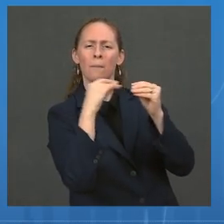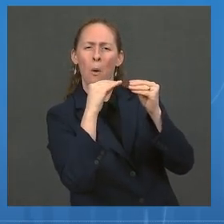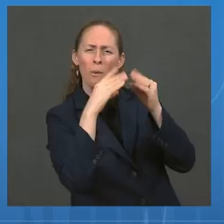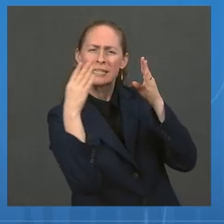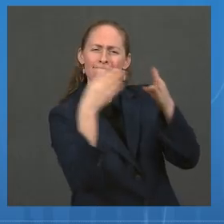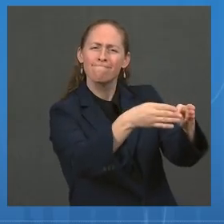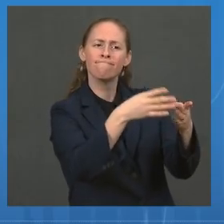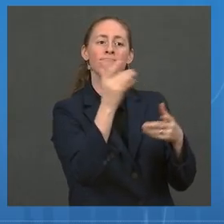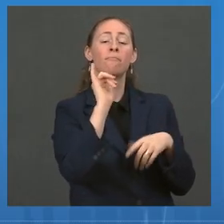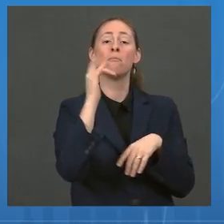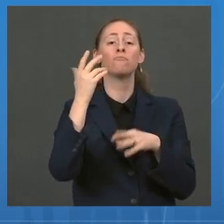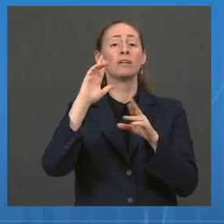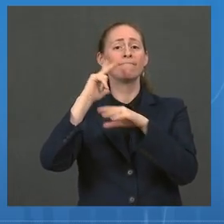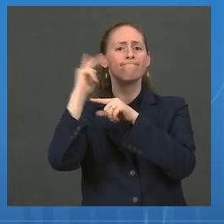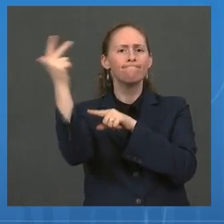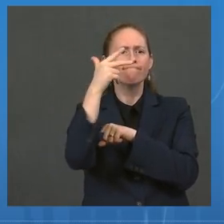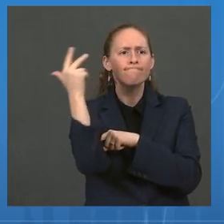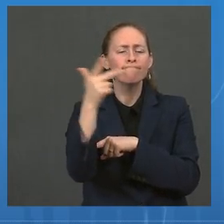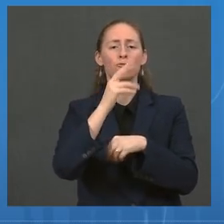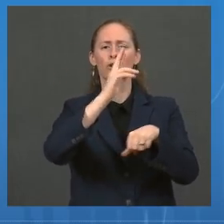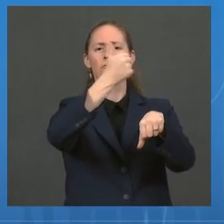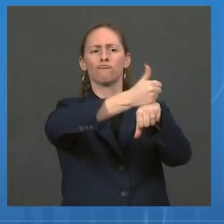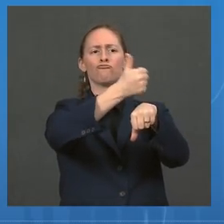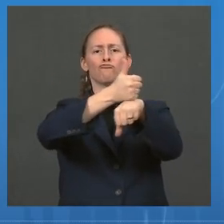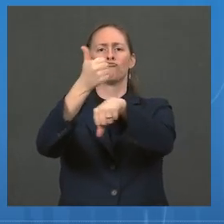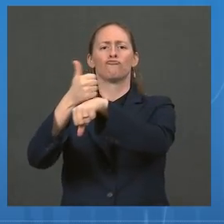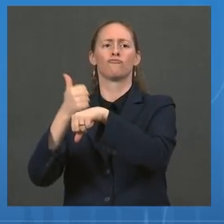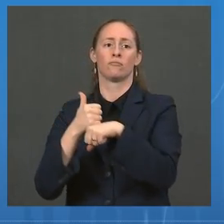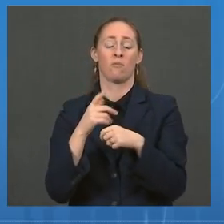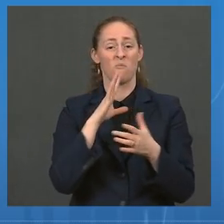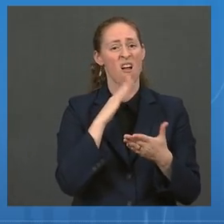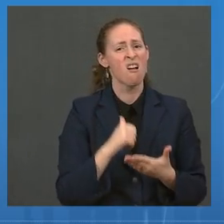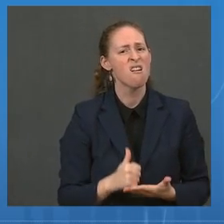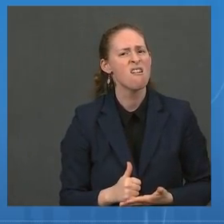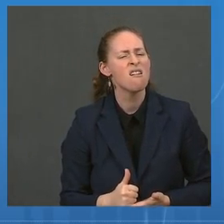This work is clearly paying off. We estimate that 4 million Americans